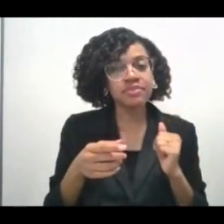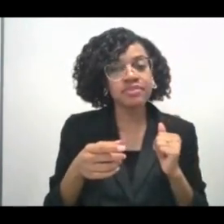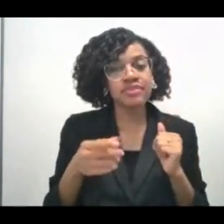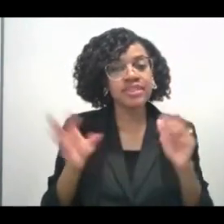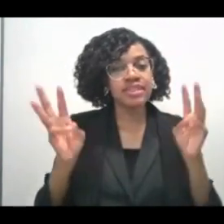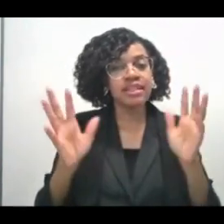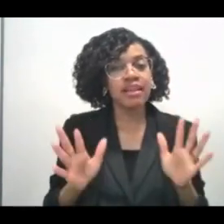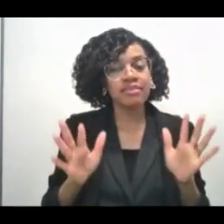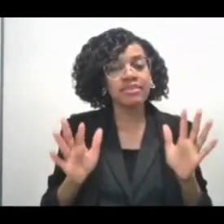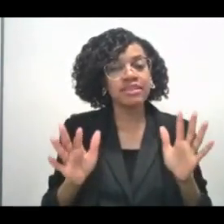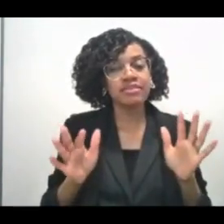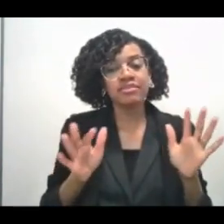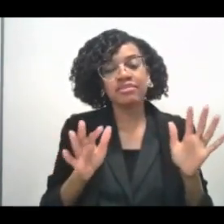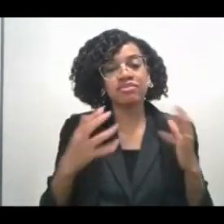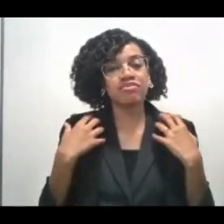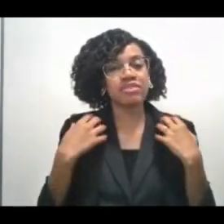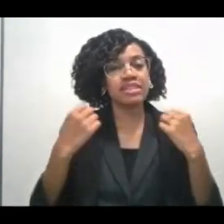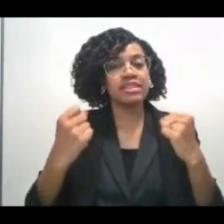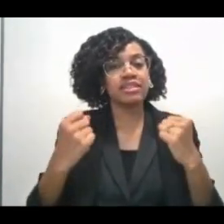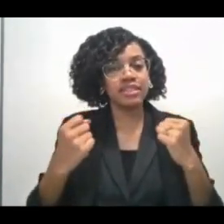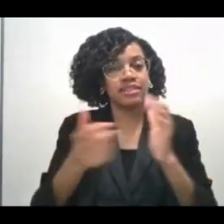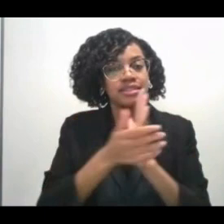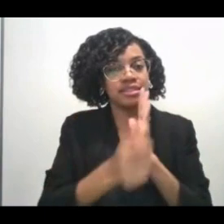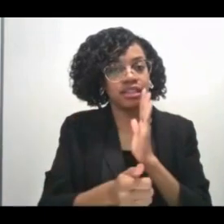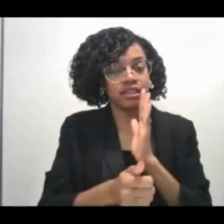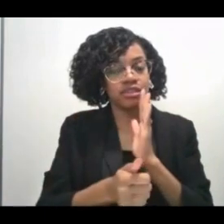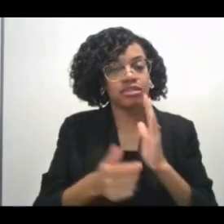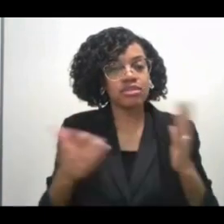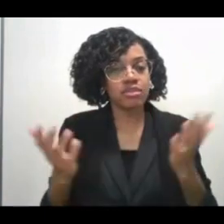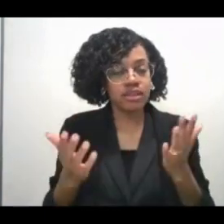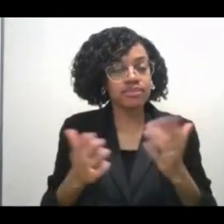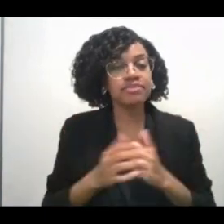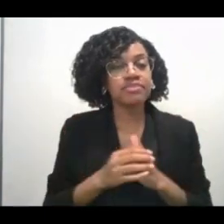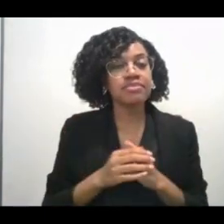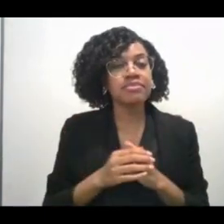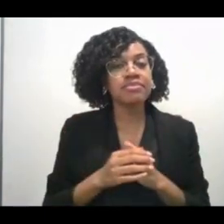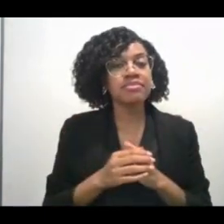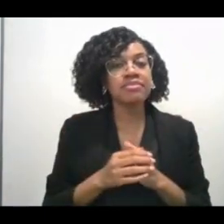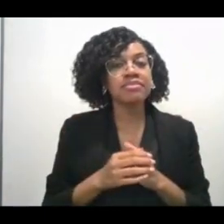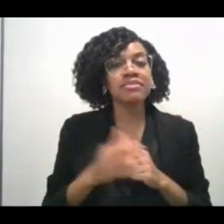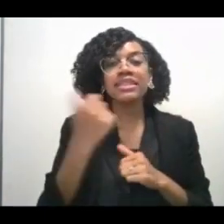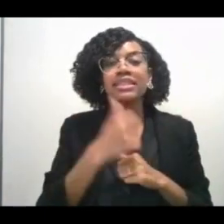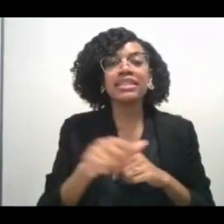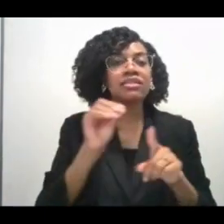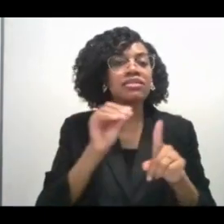deals with reducing exposure, vulnerability and risk to climate related impacts.